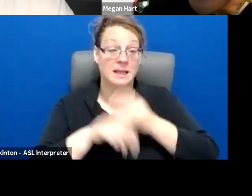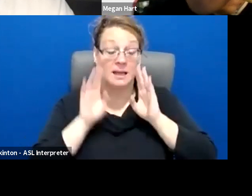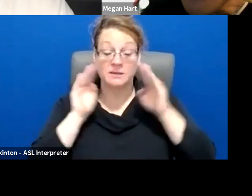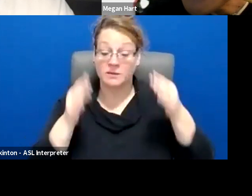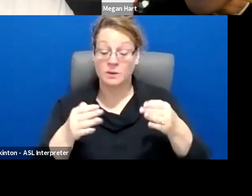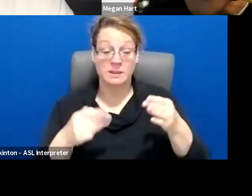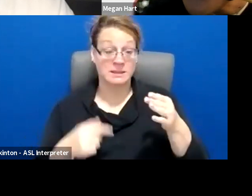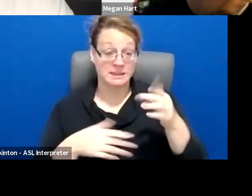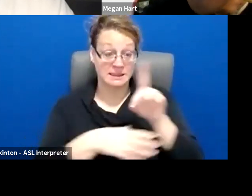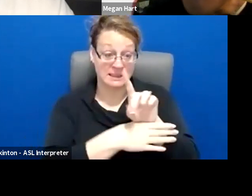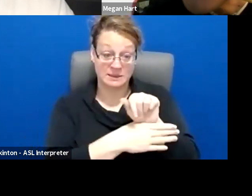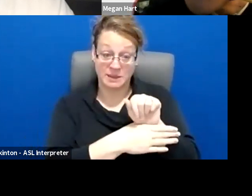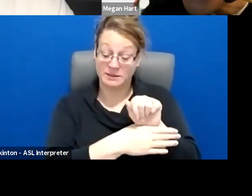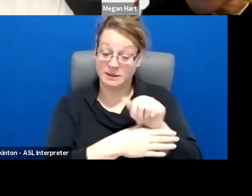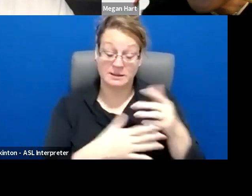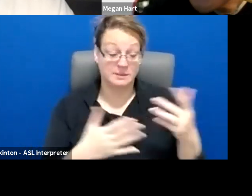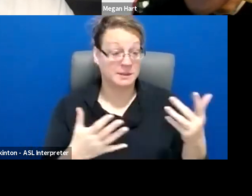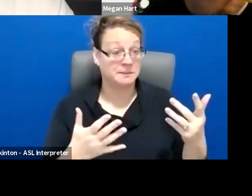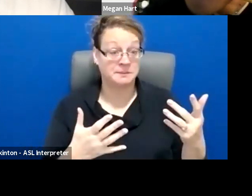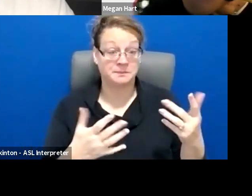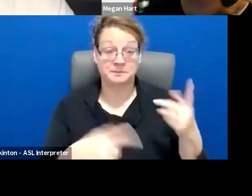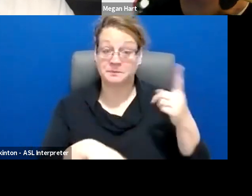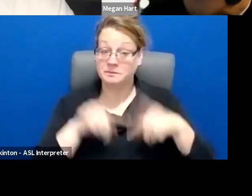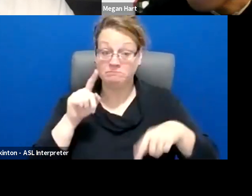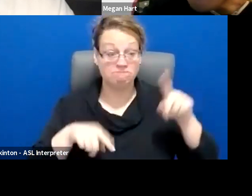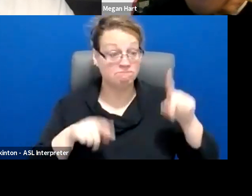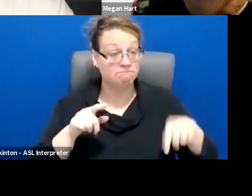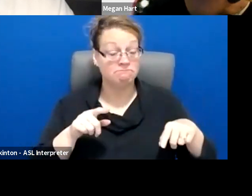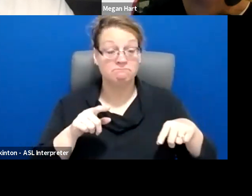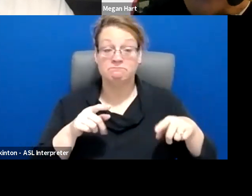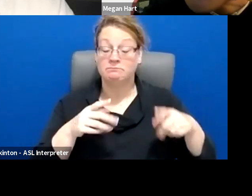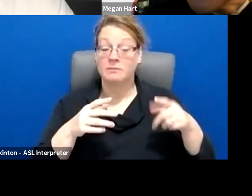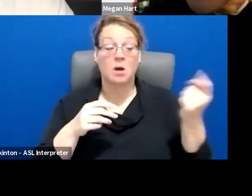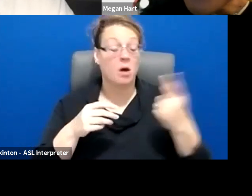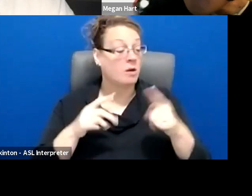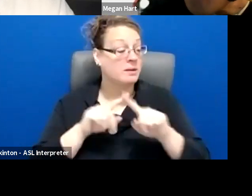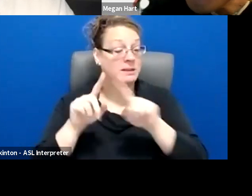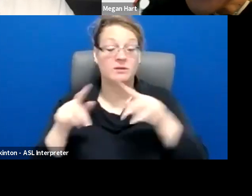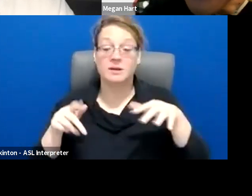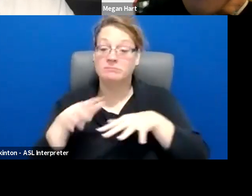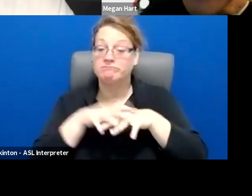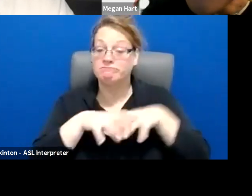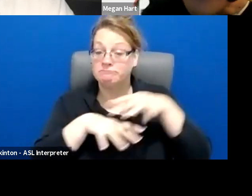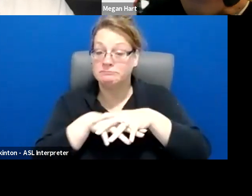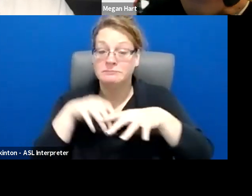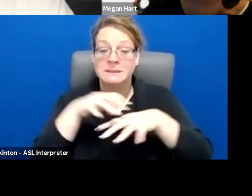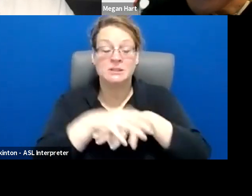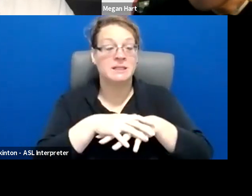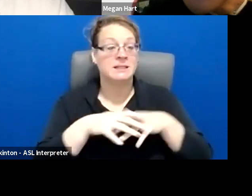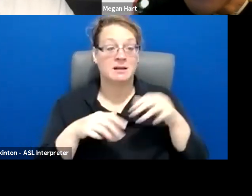based on the various perspectives of our team members.